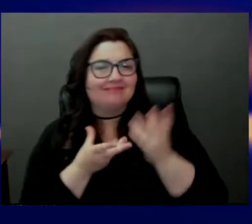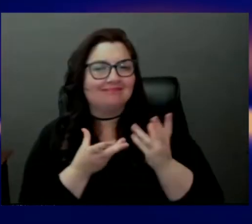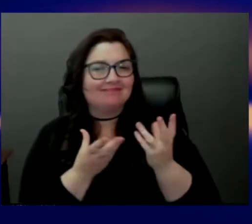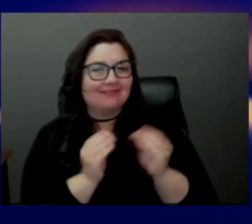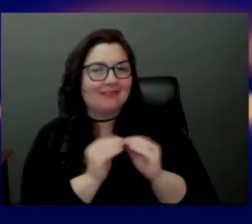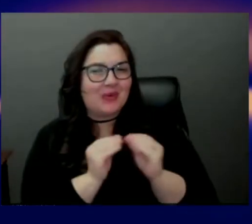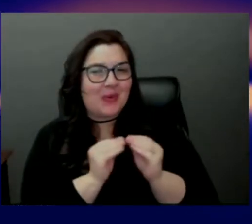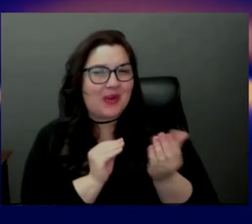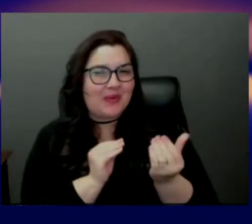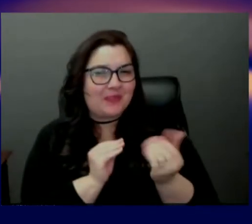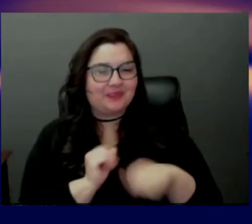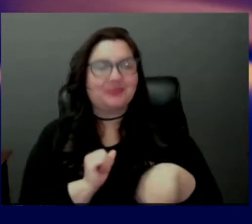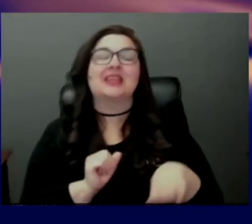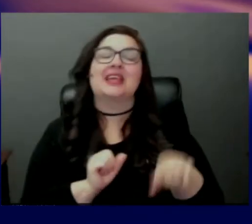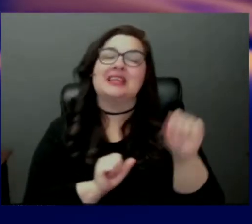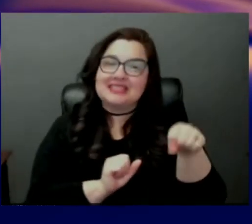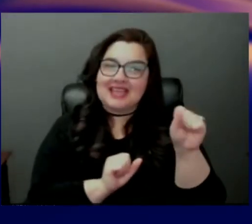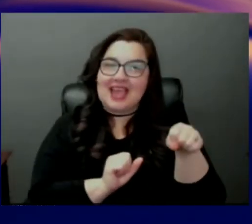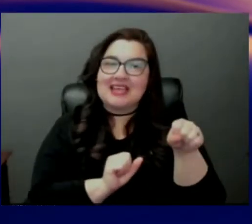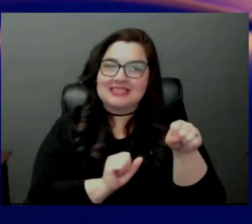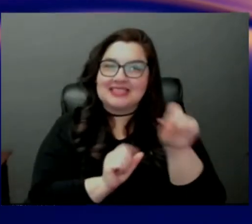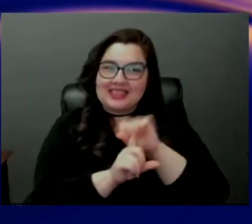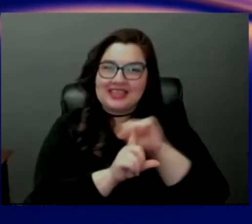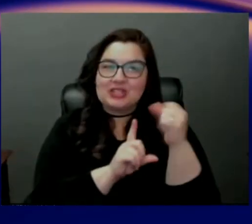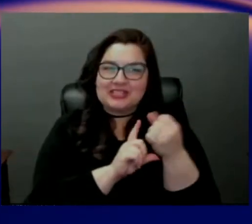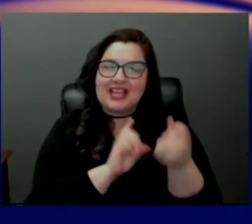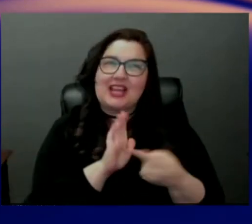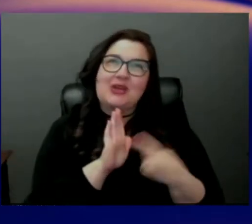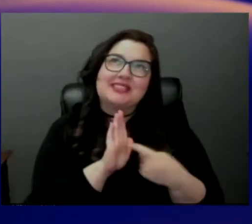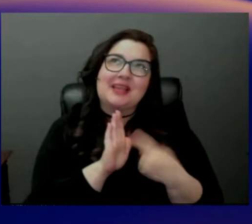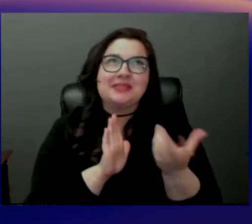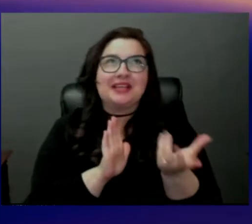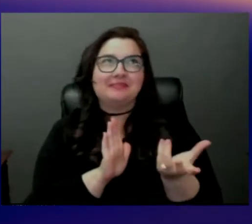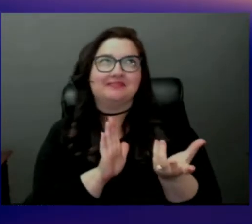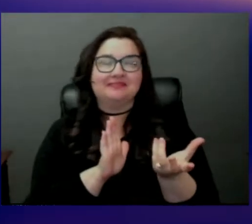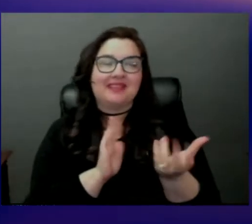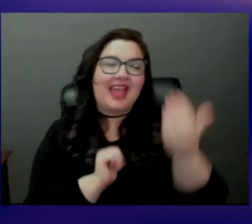Yeah, it's an area that I think, sometimes I, some people think networking is boring.